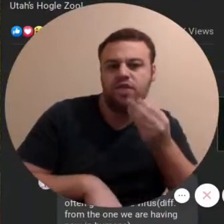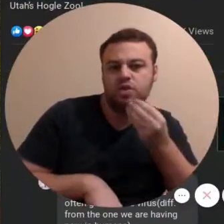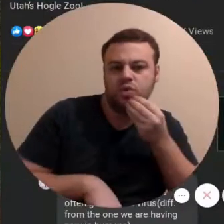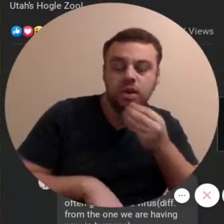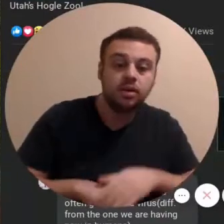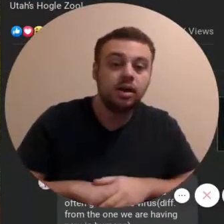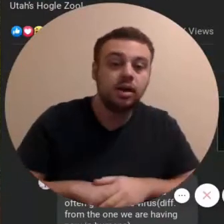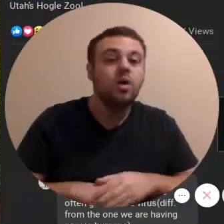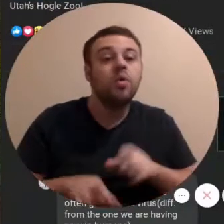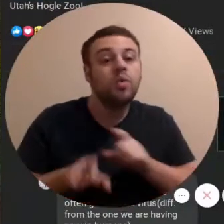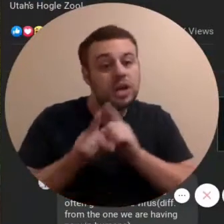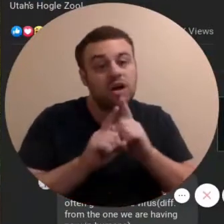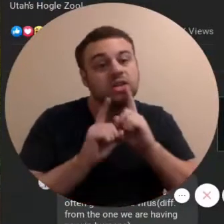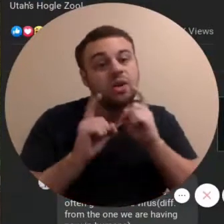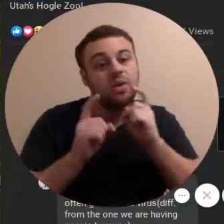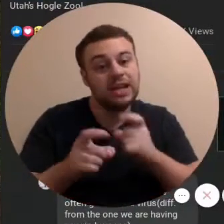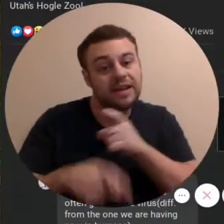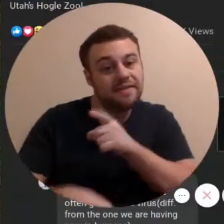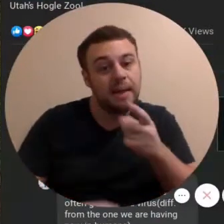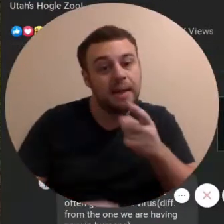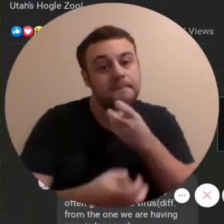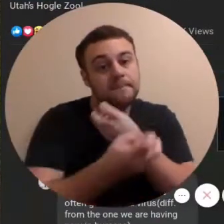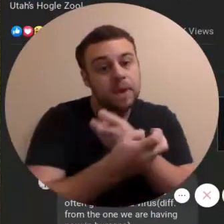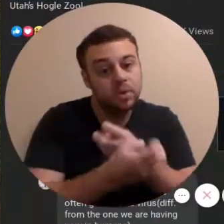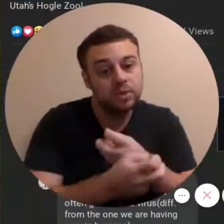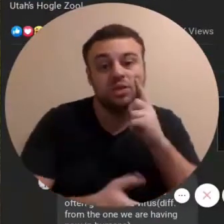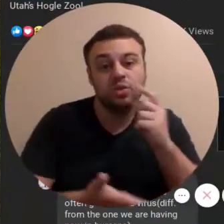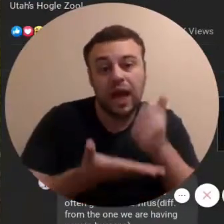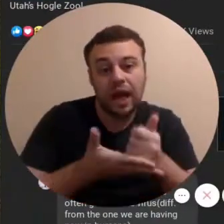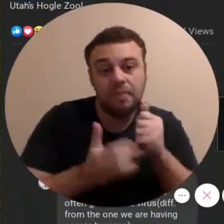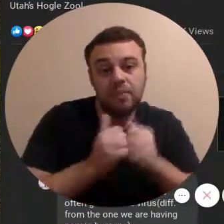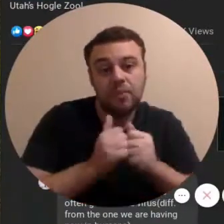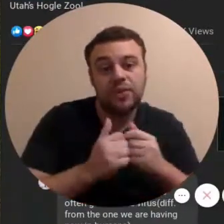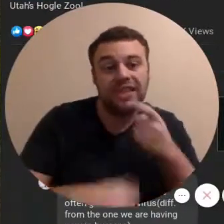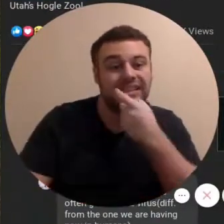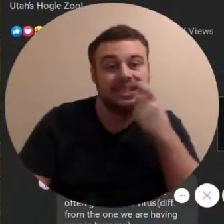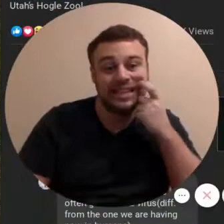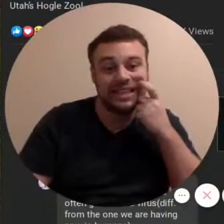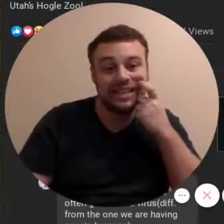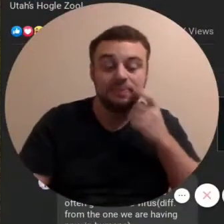their teeth in tip-top shape, as well. In the wild though, they are quite opportunistic.